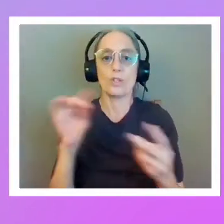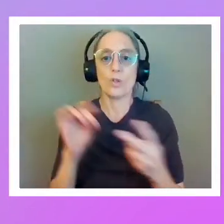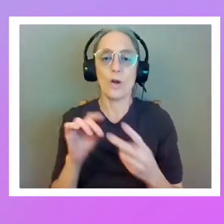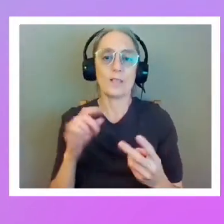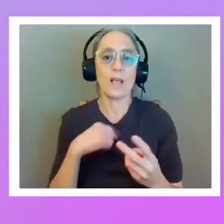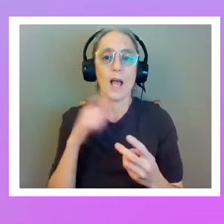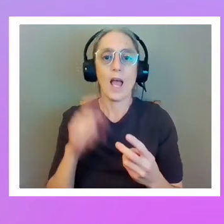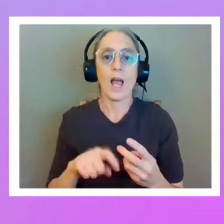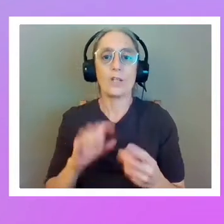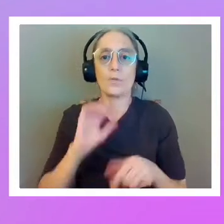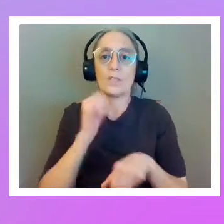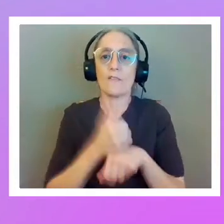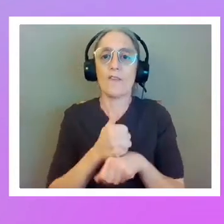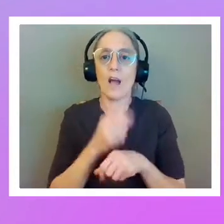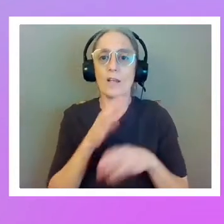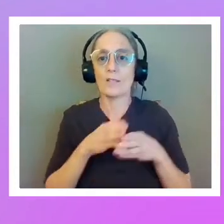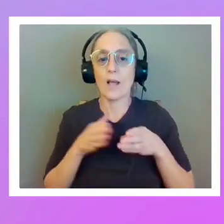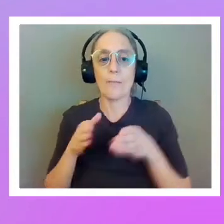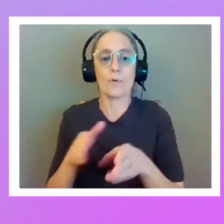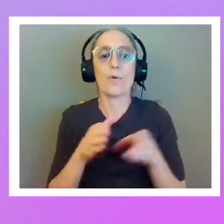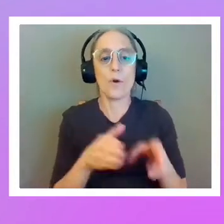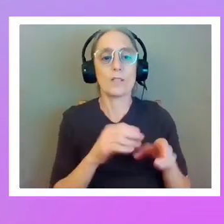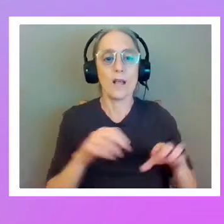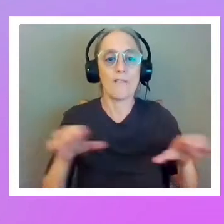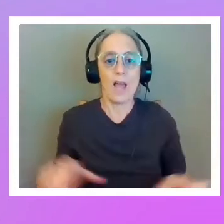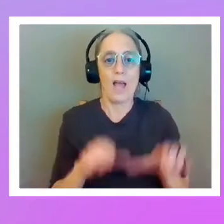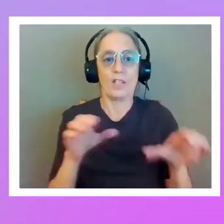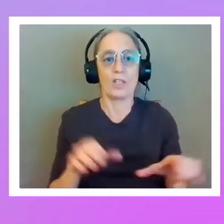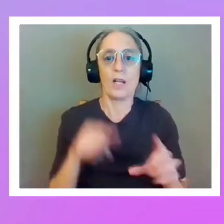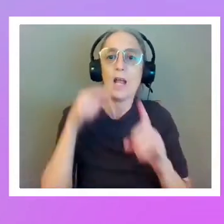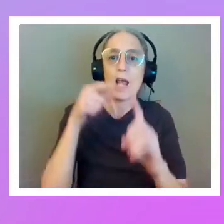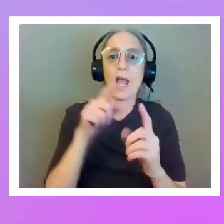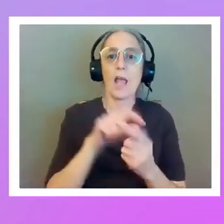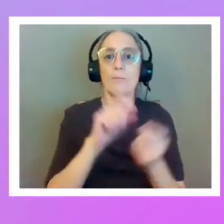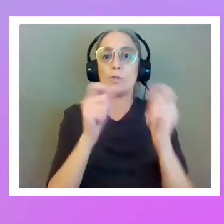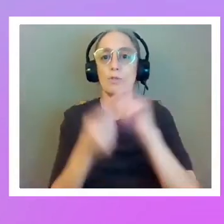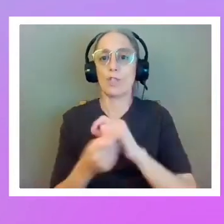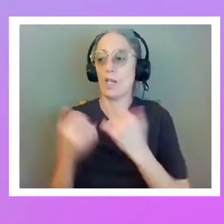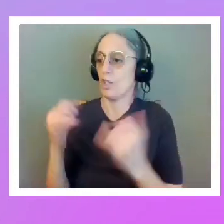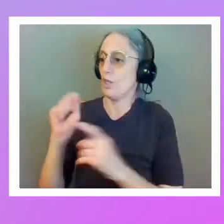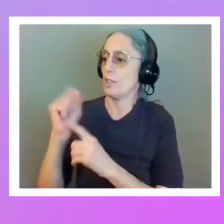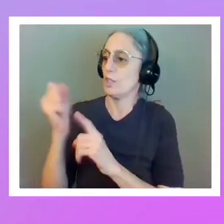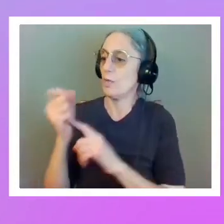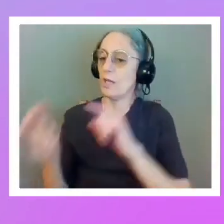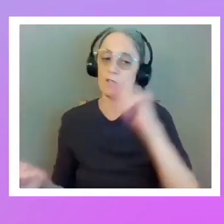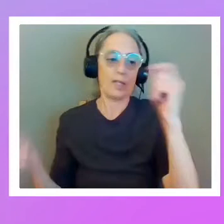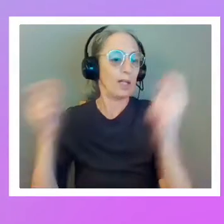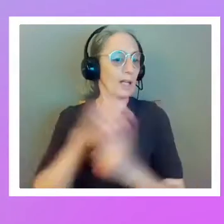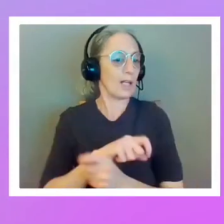of action aimed at changing existing situations into something that works for me.